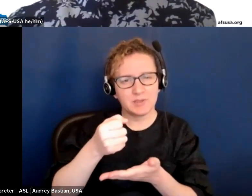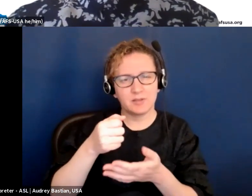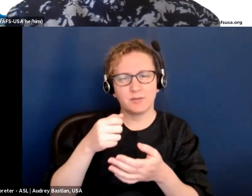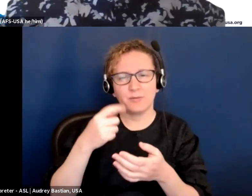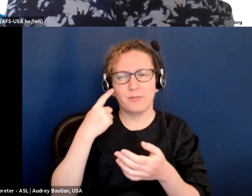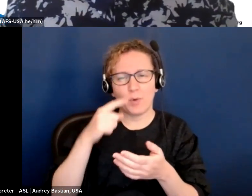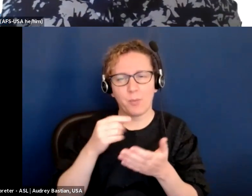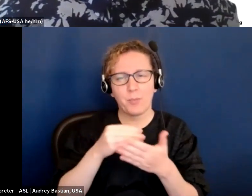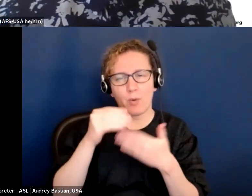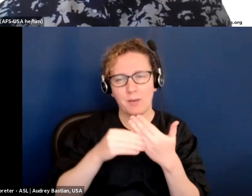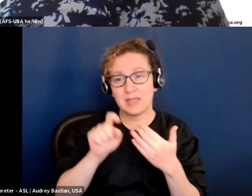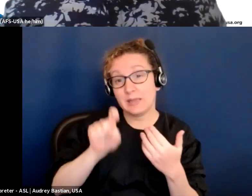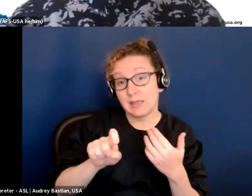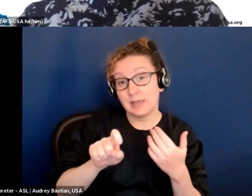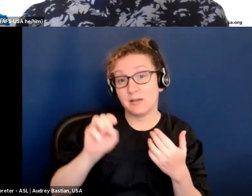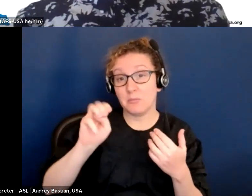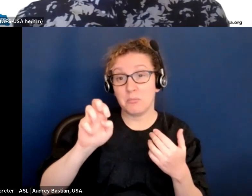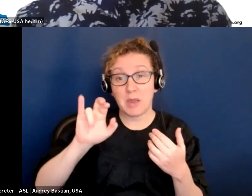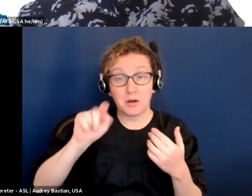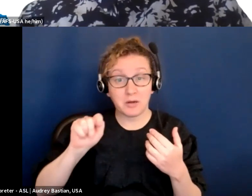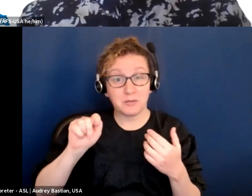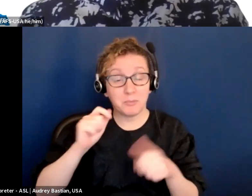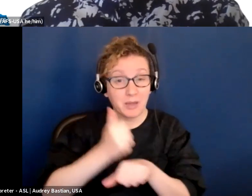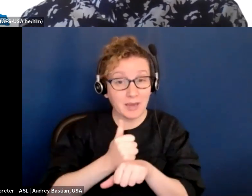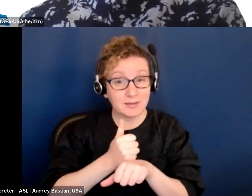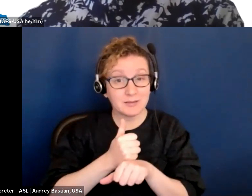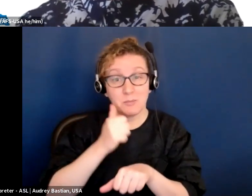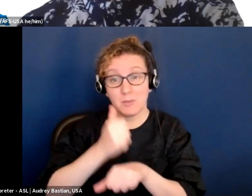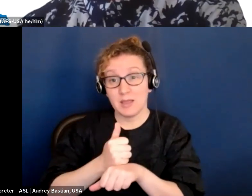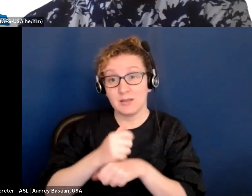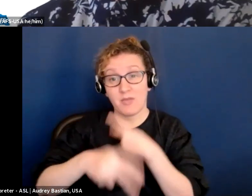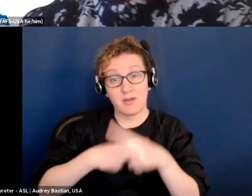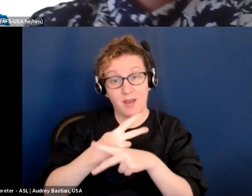can be need or merit-based or based on the type of program you are going on. For example,